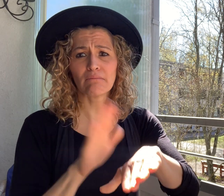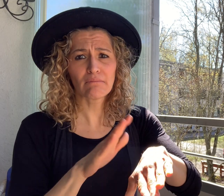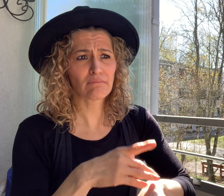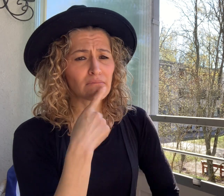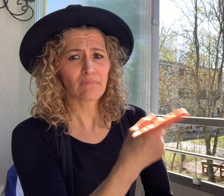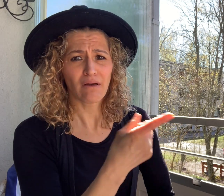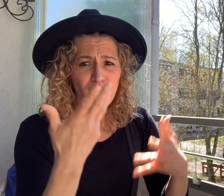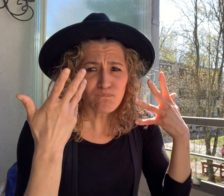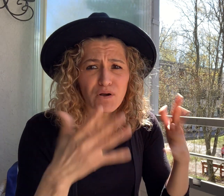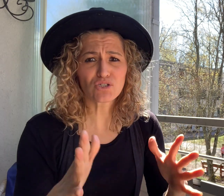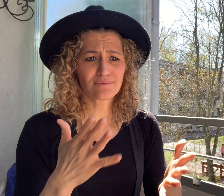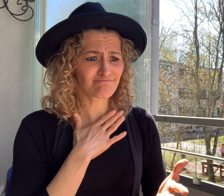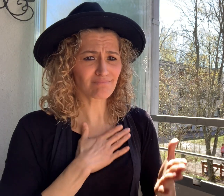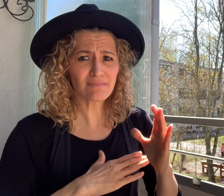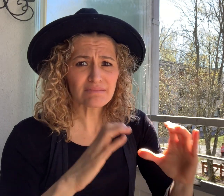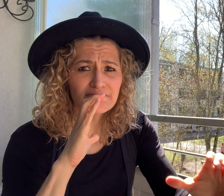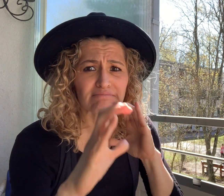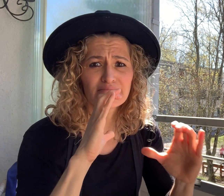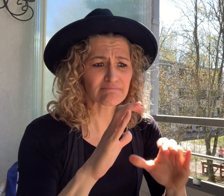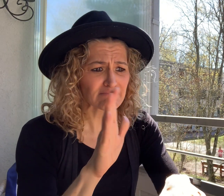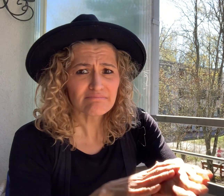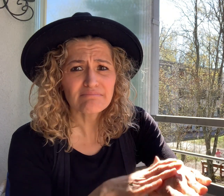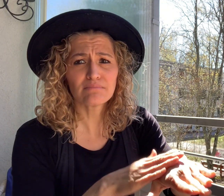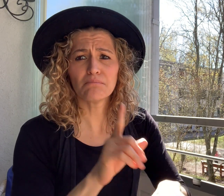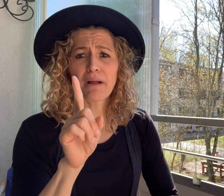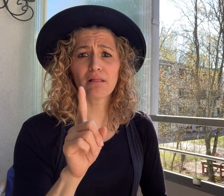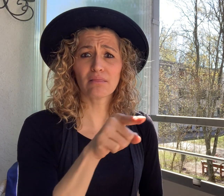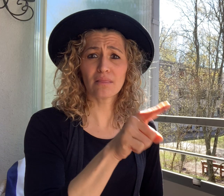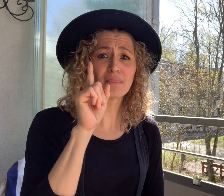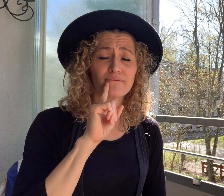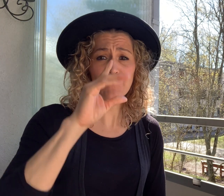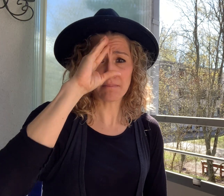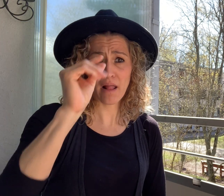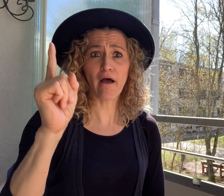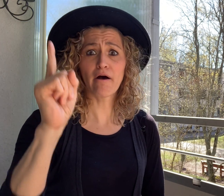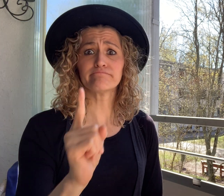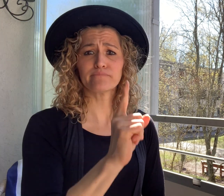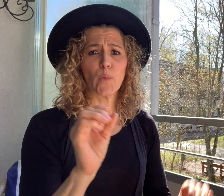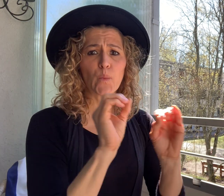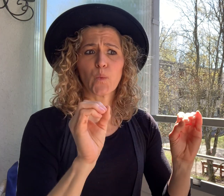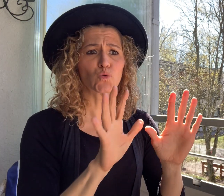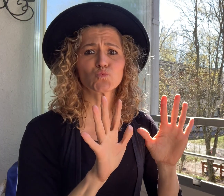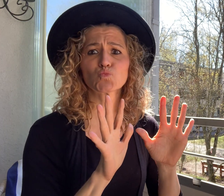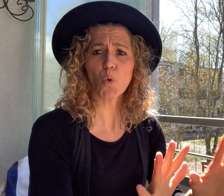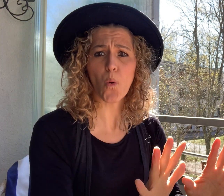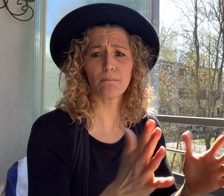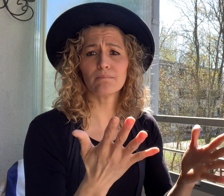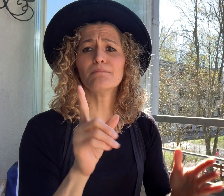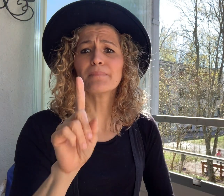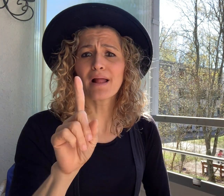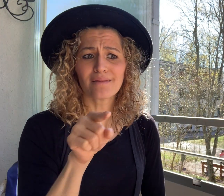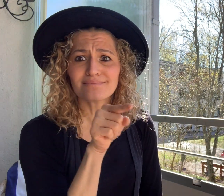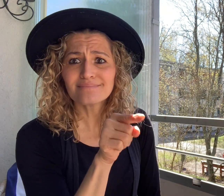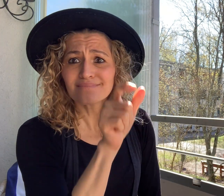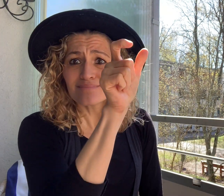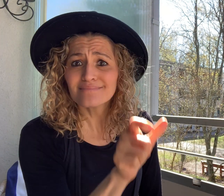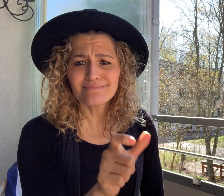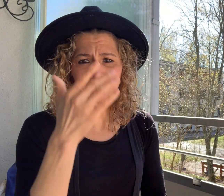to communicate and stop him, but he did not understand instructions.